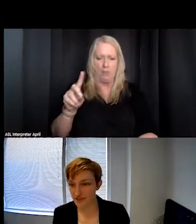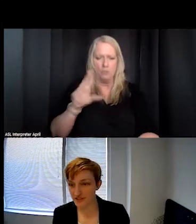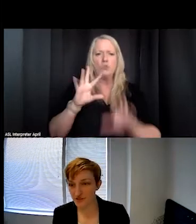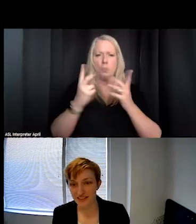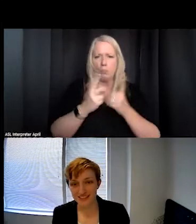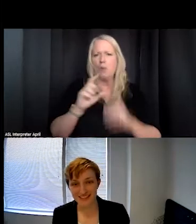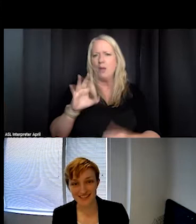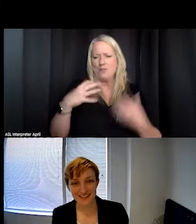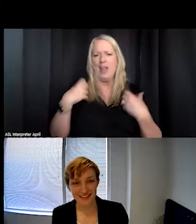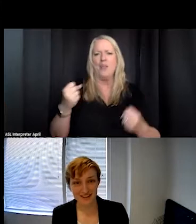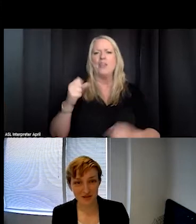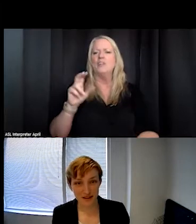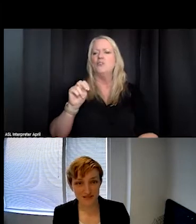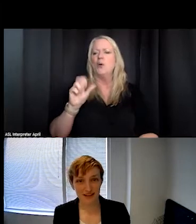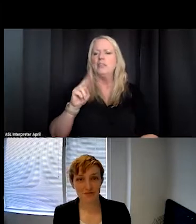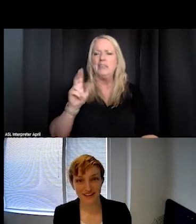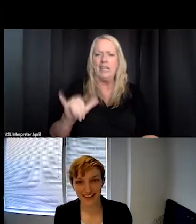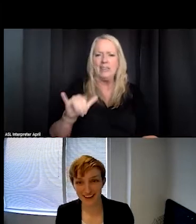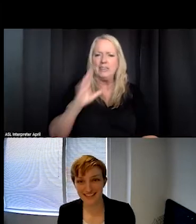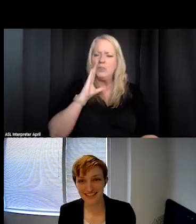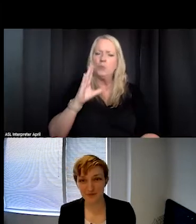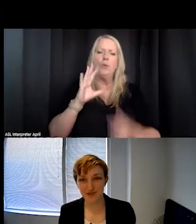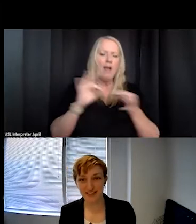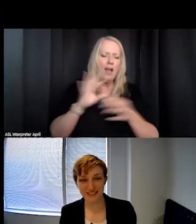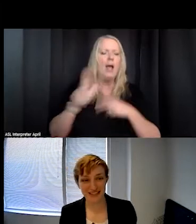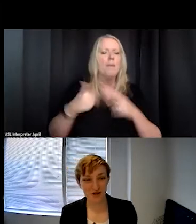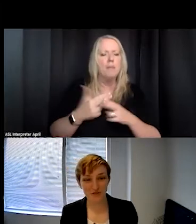SO NANCY IS GOING TO TELL US ALL ABOUT MEDICAID CRISIS OPPORTUNITIES, AND THEN WE WILL HAVE A BIT